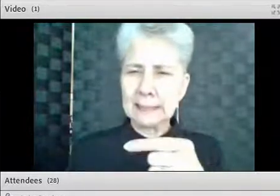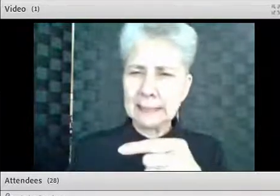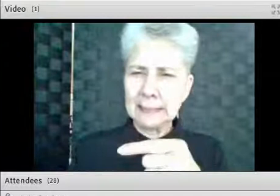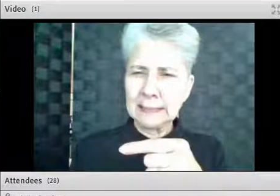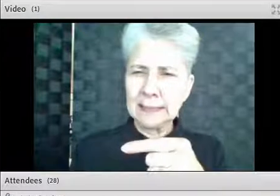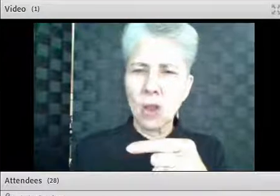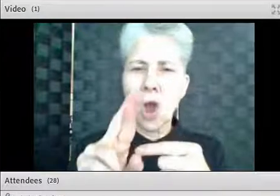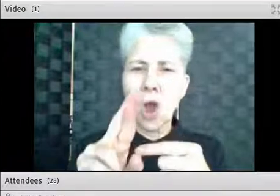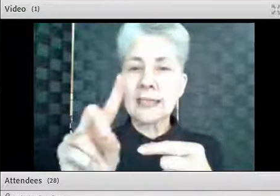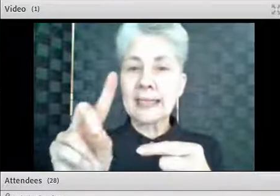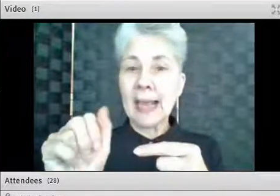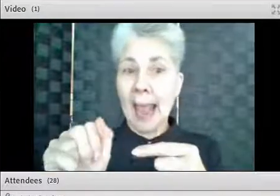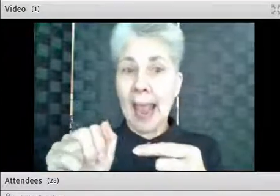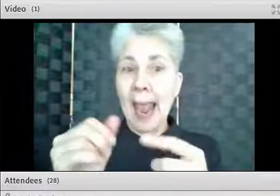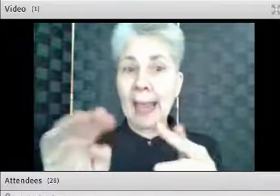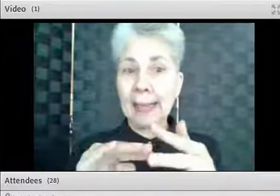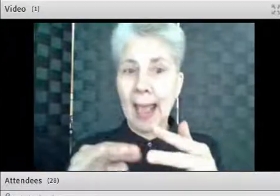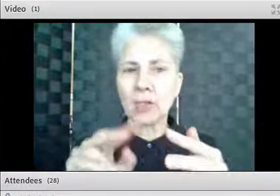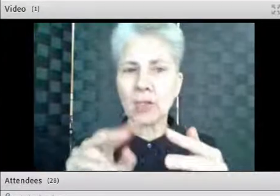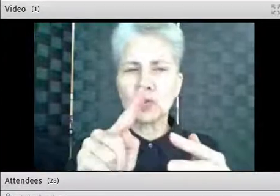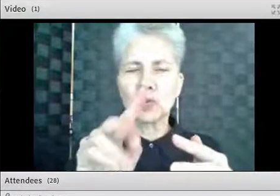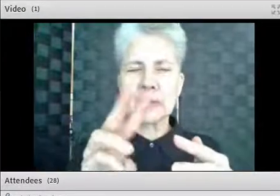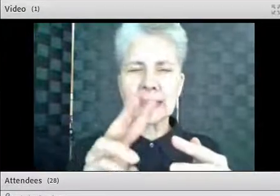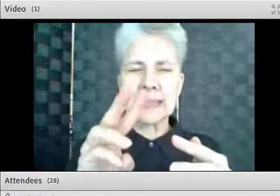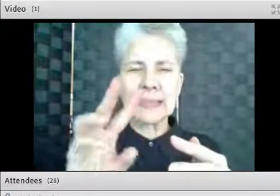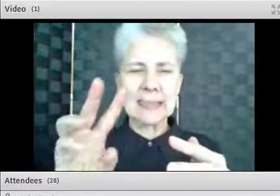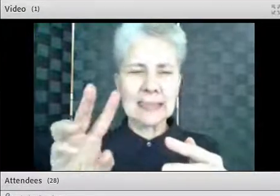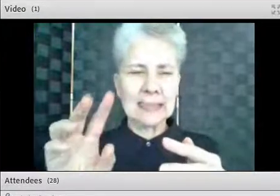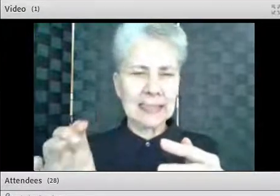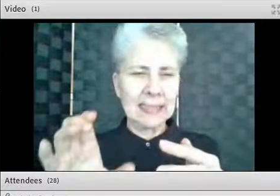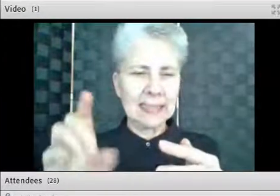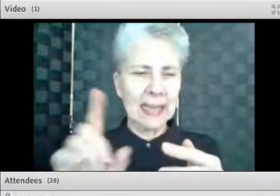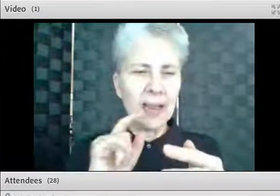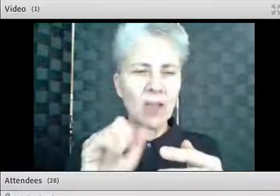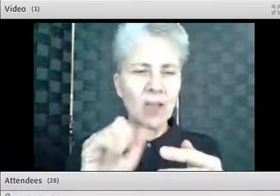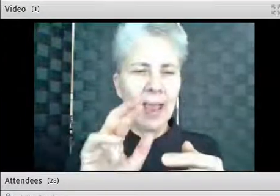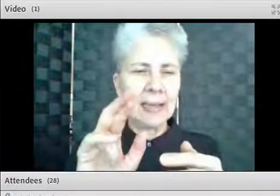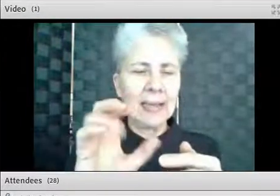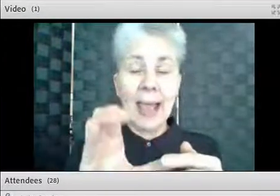the 260C if you're using AACR2. That's the date we would use.